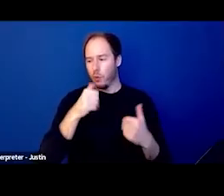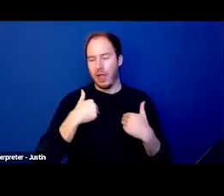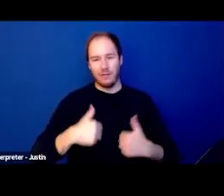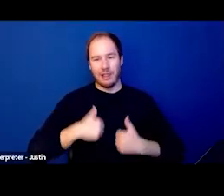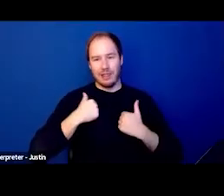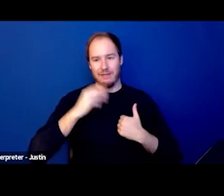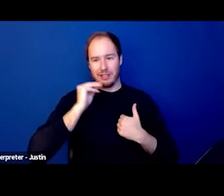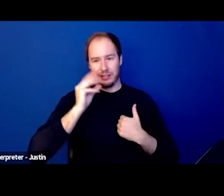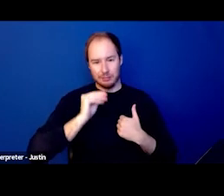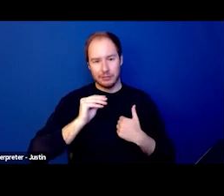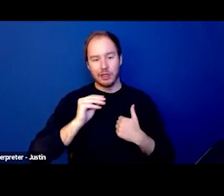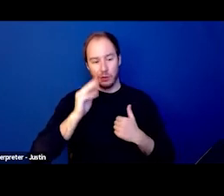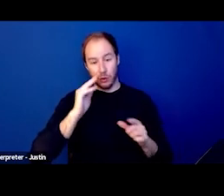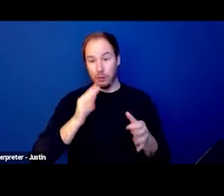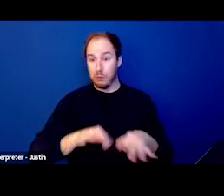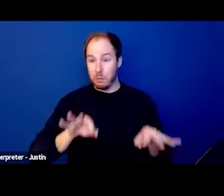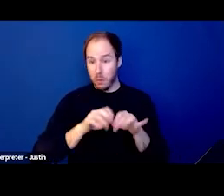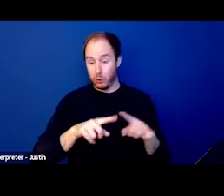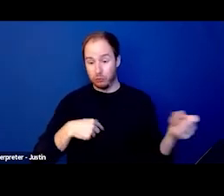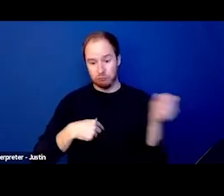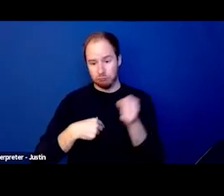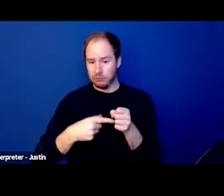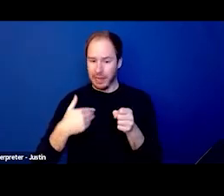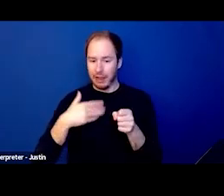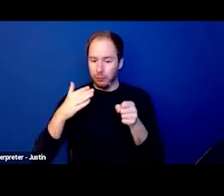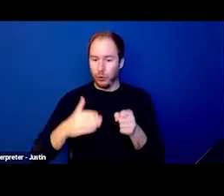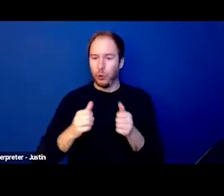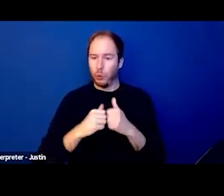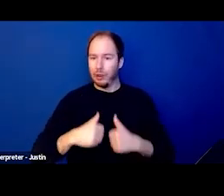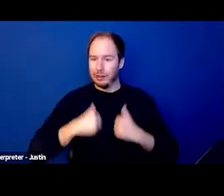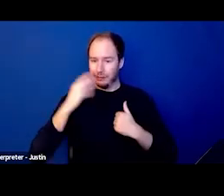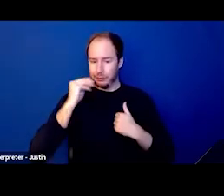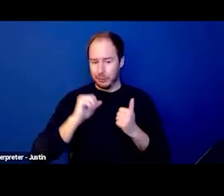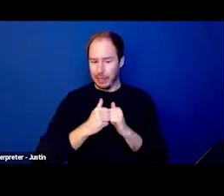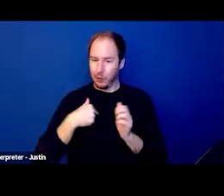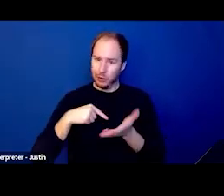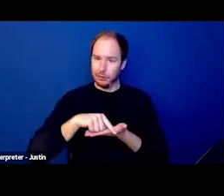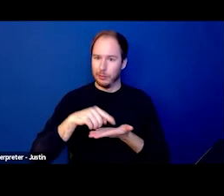having people with lived experience in these different pieces of our system, but really what's most important is talking about